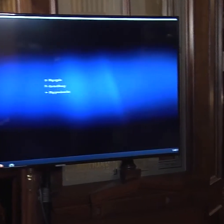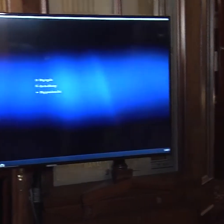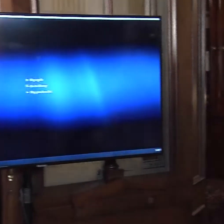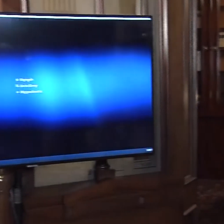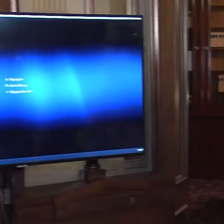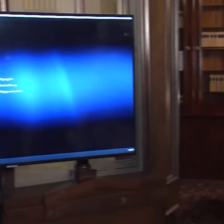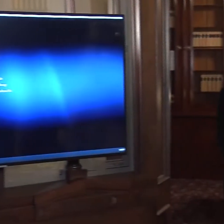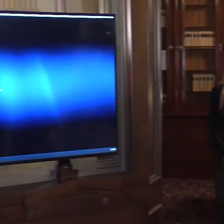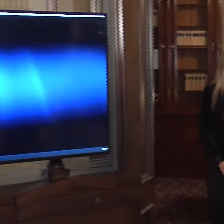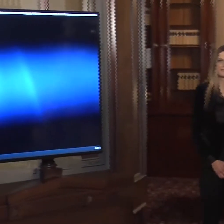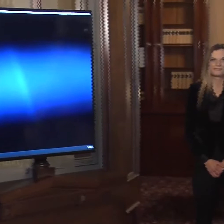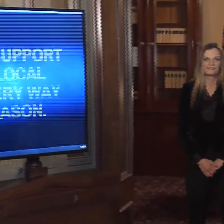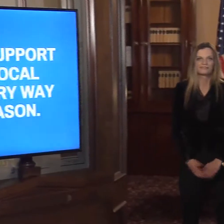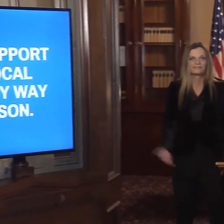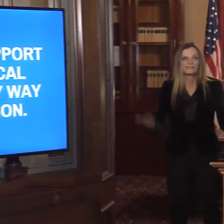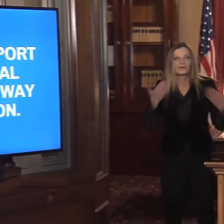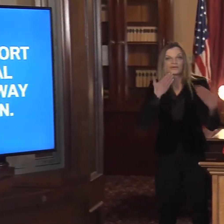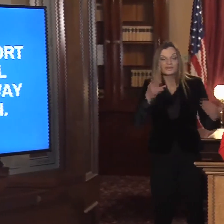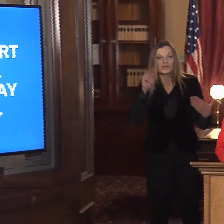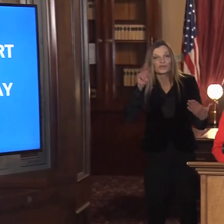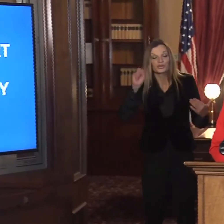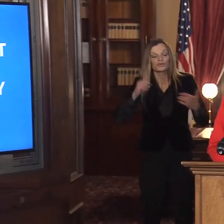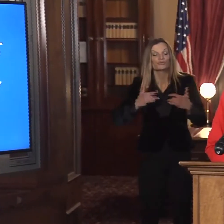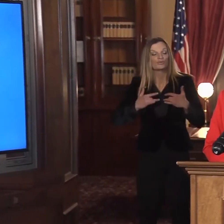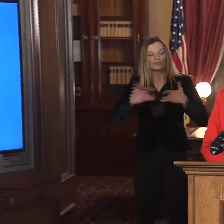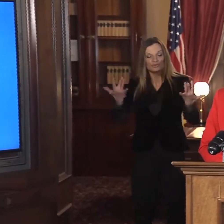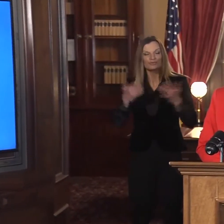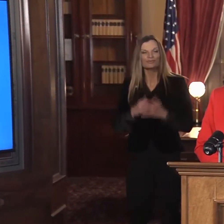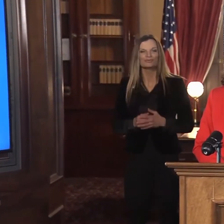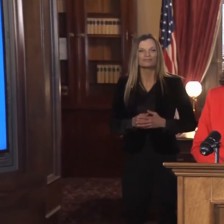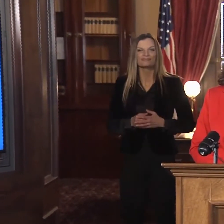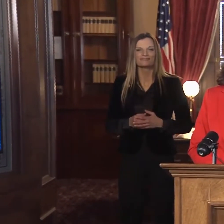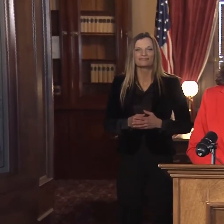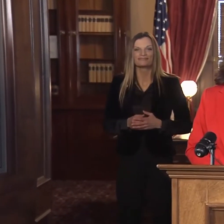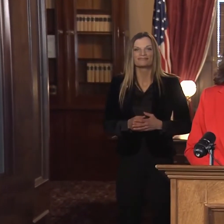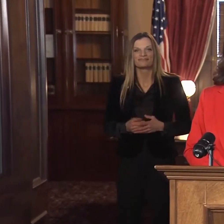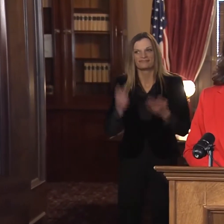WISCONSIN. HAPPY HOLIDAYS AND LET'S GET TO WORK, MICHIGAN.